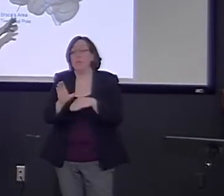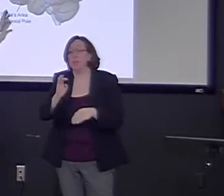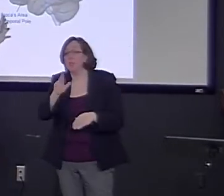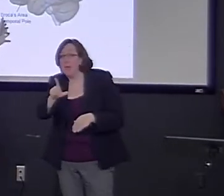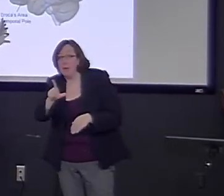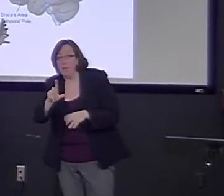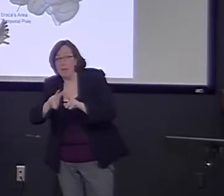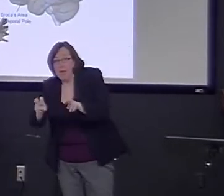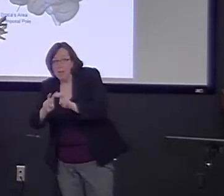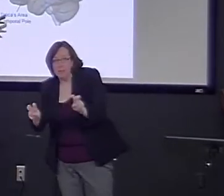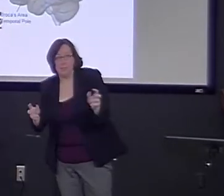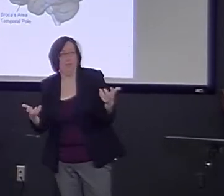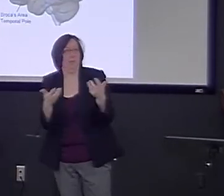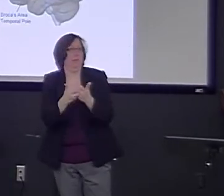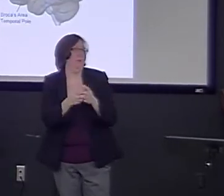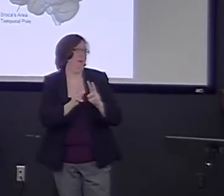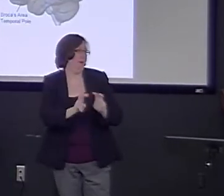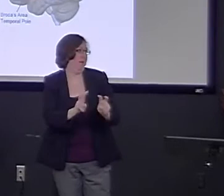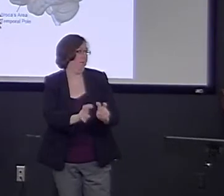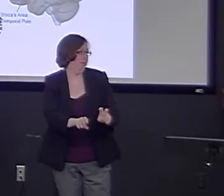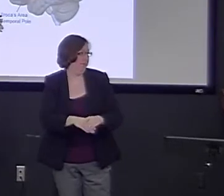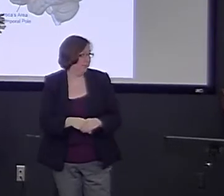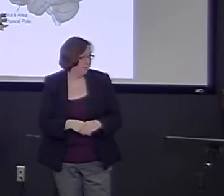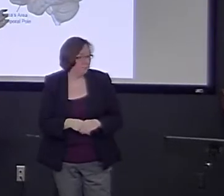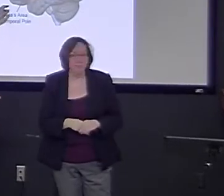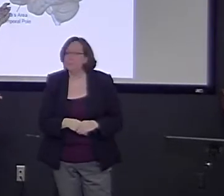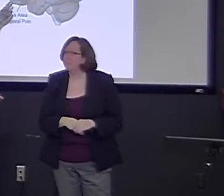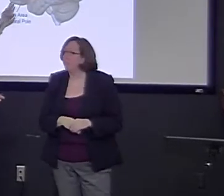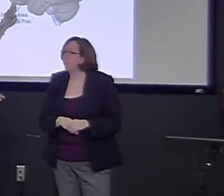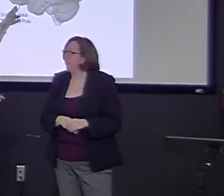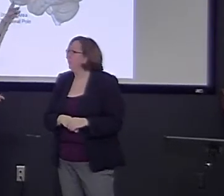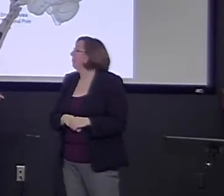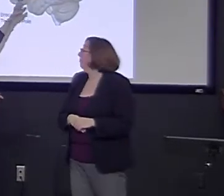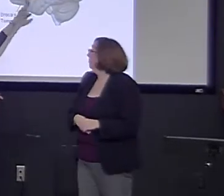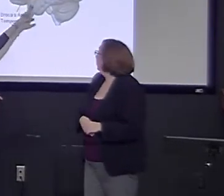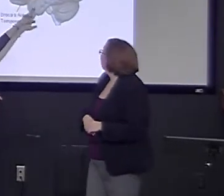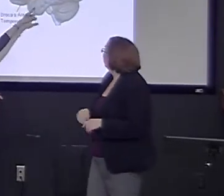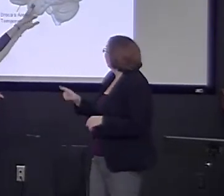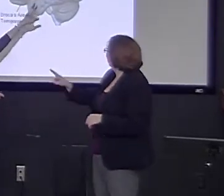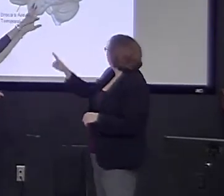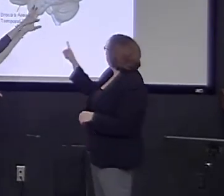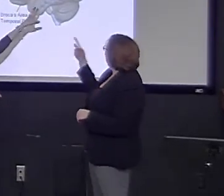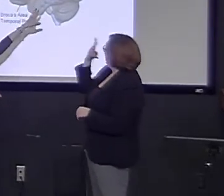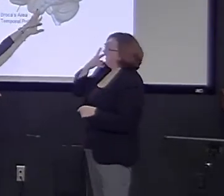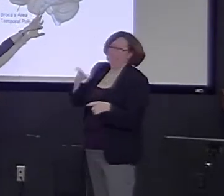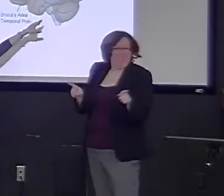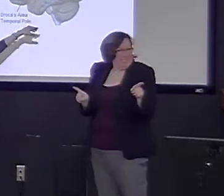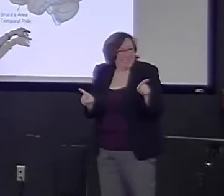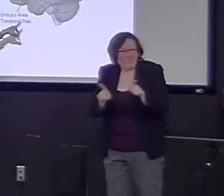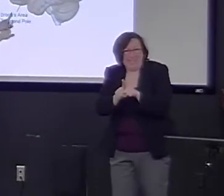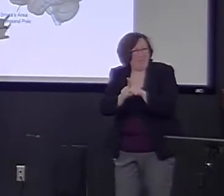and you can see we're basically seeing the same things as we did before, a little bit of variation.